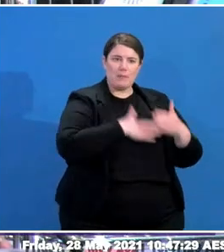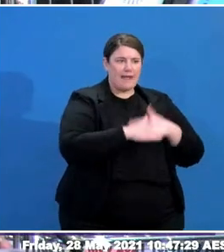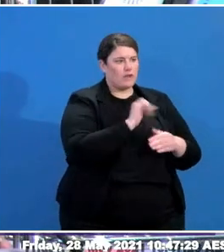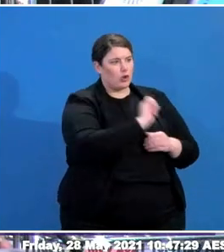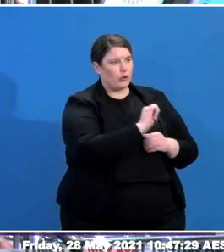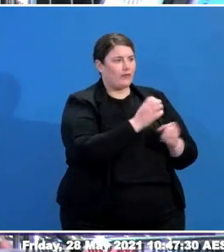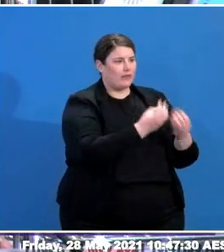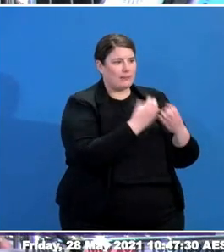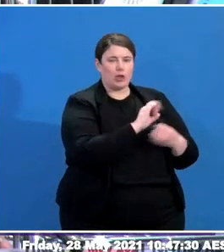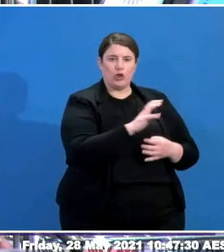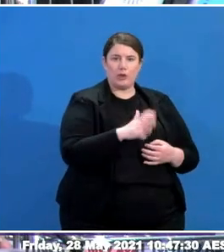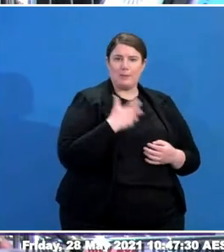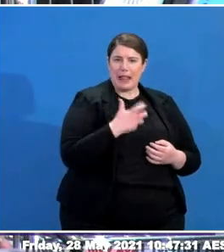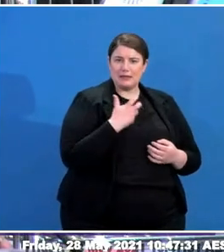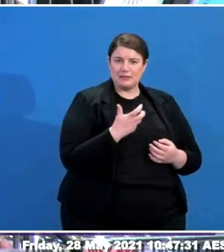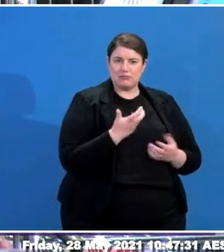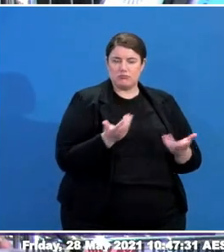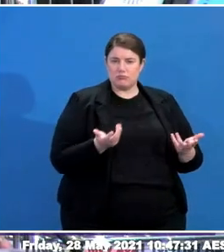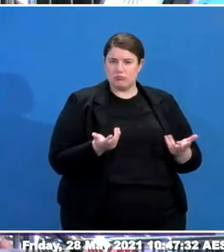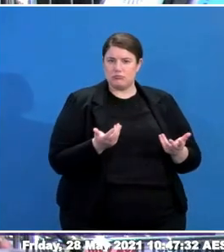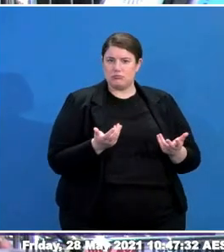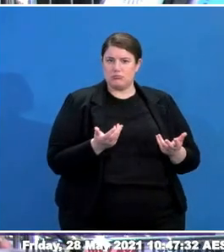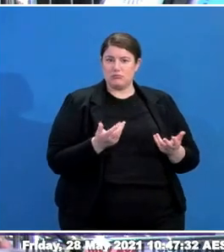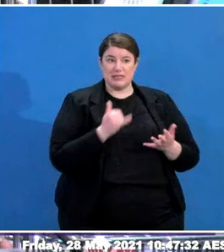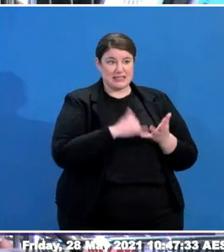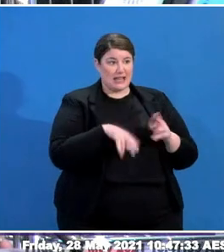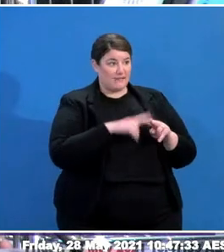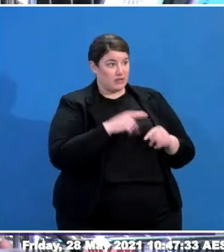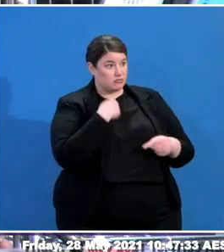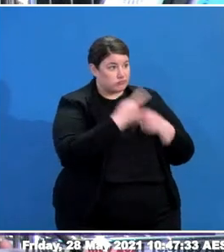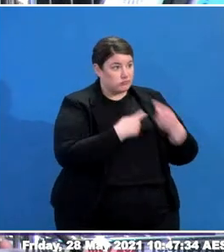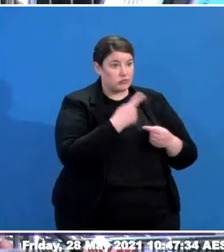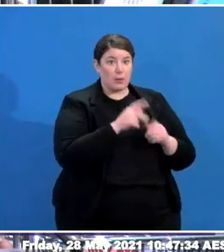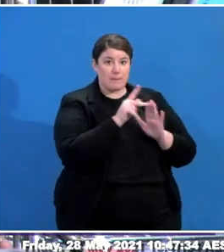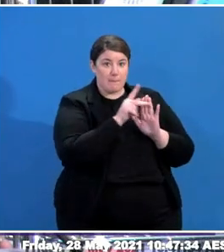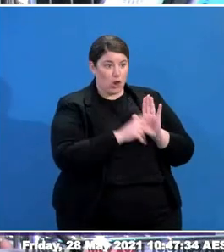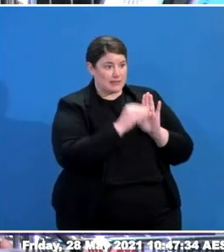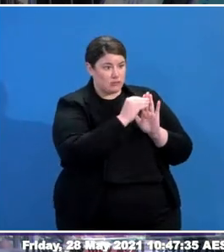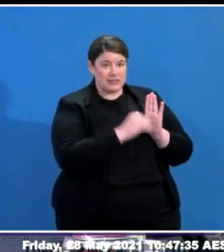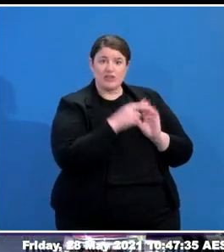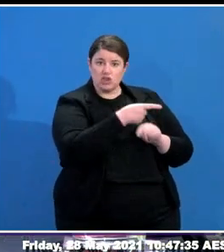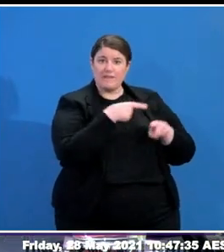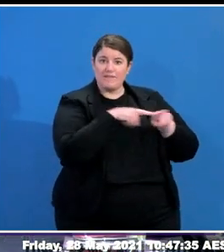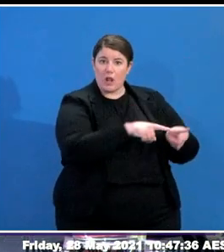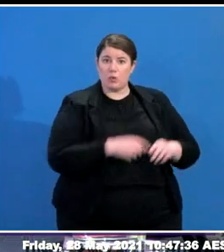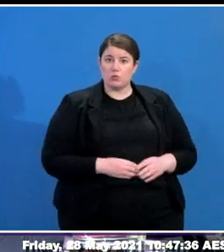with either any direction from Sunnyfield or any policy and procedure; do you agree with that? That's correct, yes.